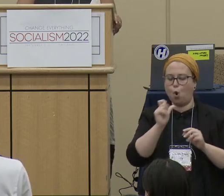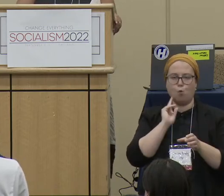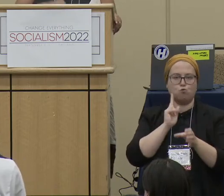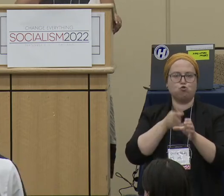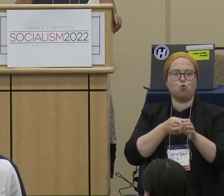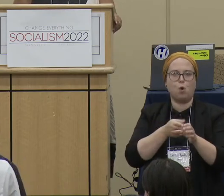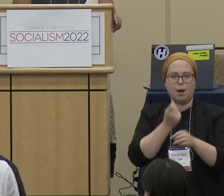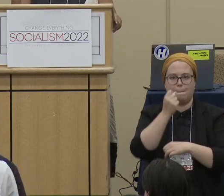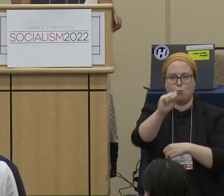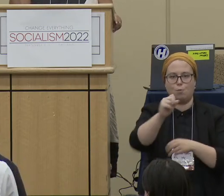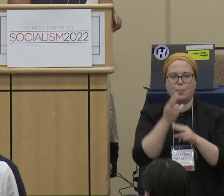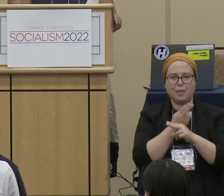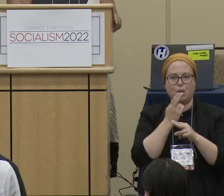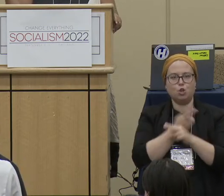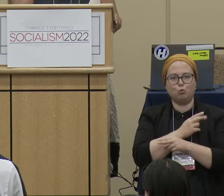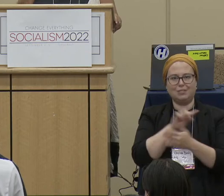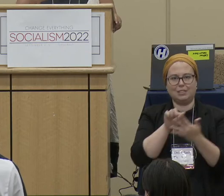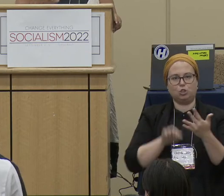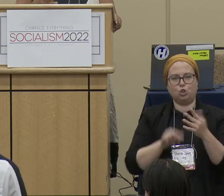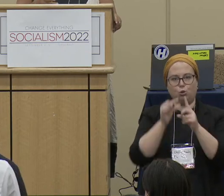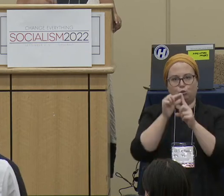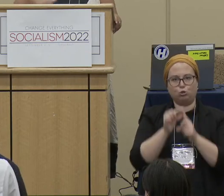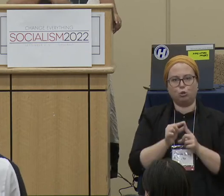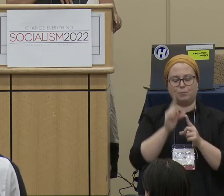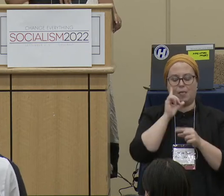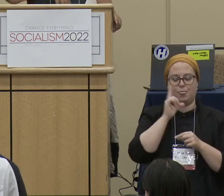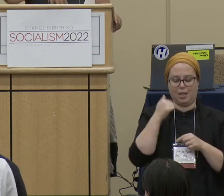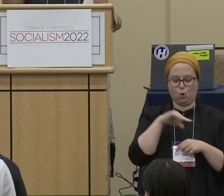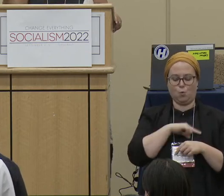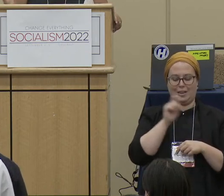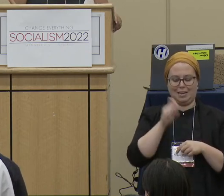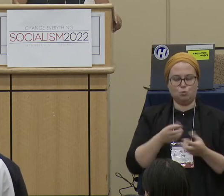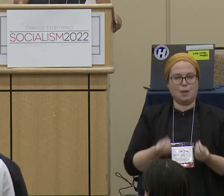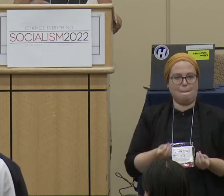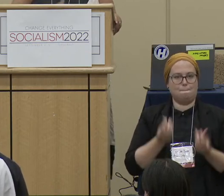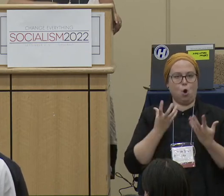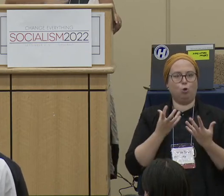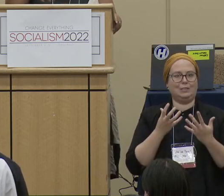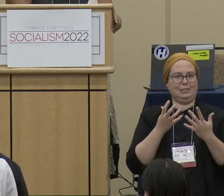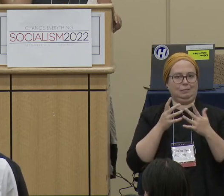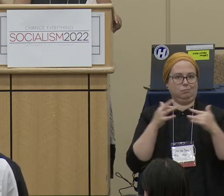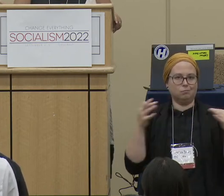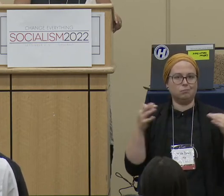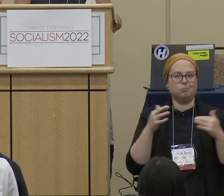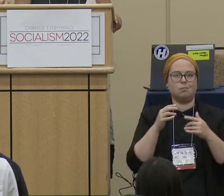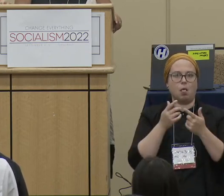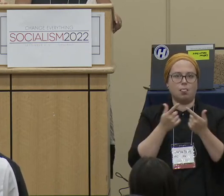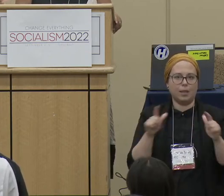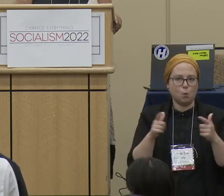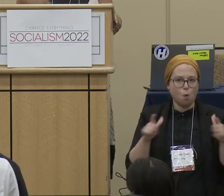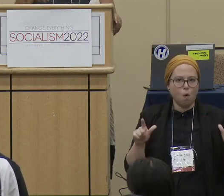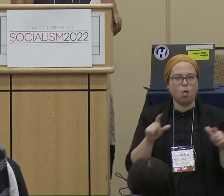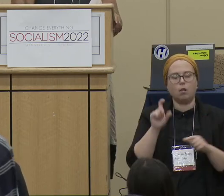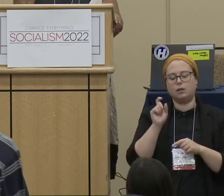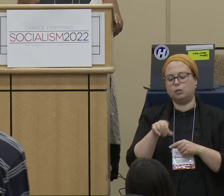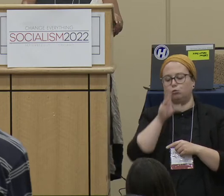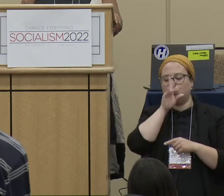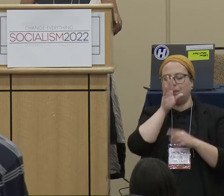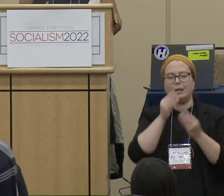know that I would say that people won't join a movement that uses those terms, but I think we have to be multilingual. I think we have to speak in many, you know,